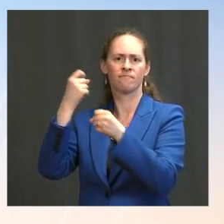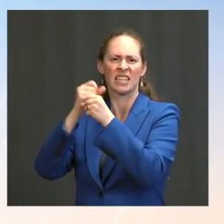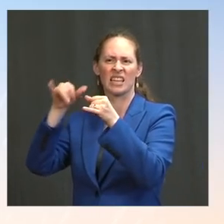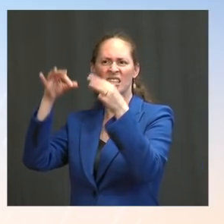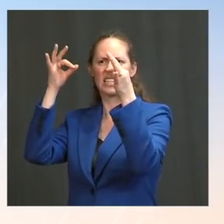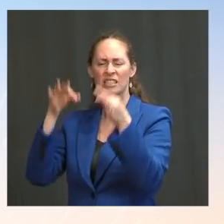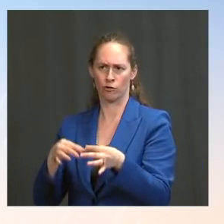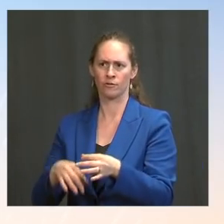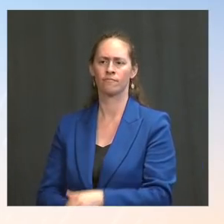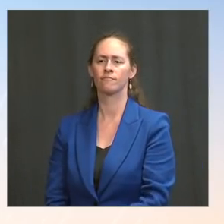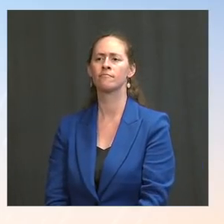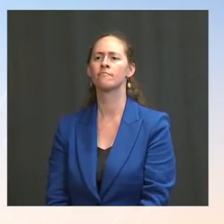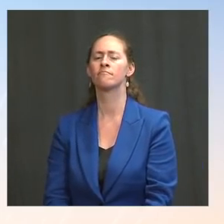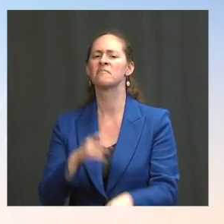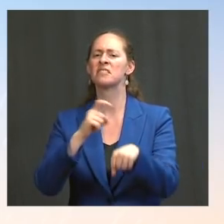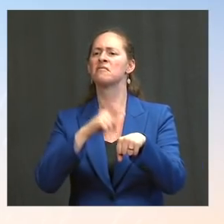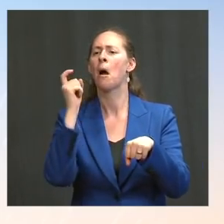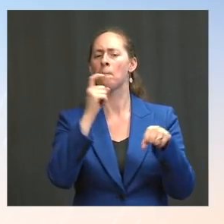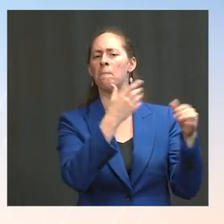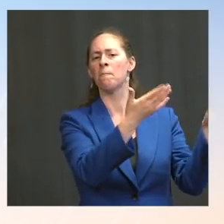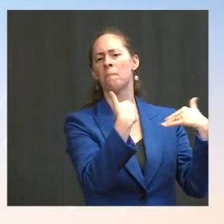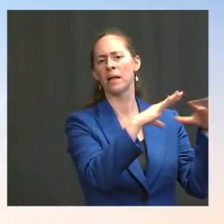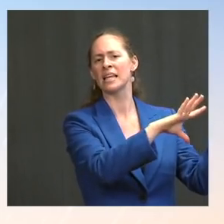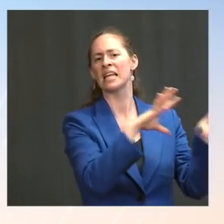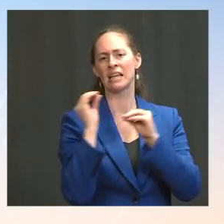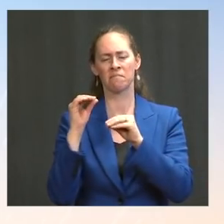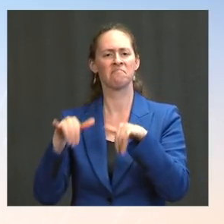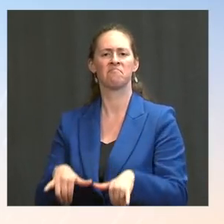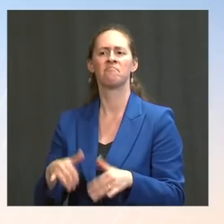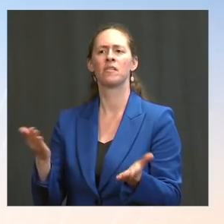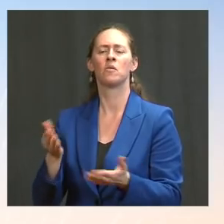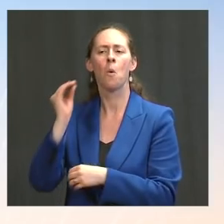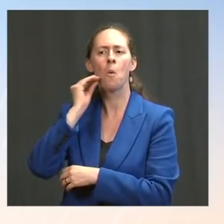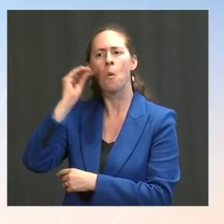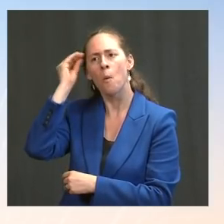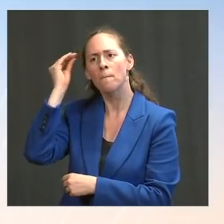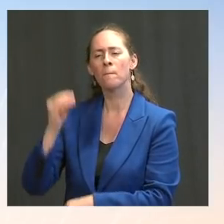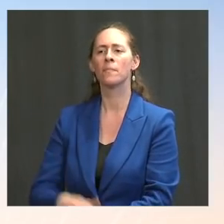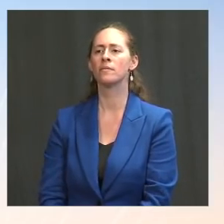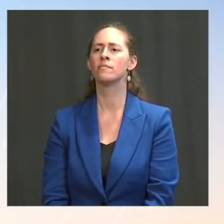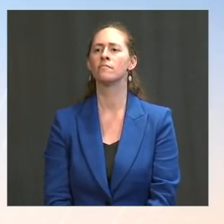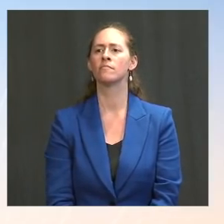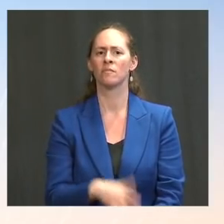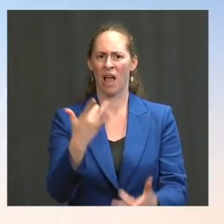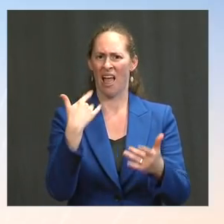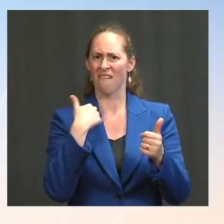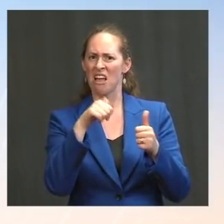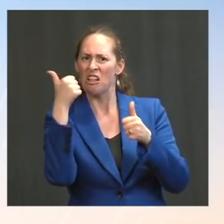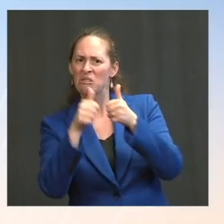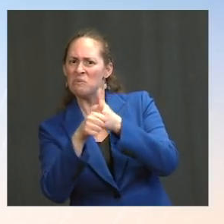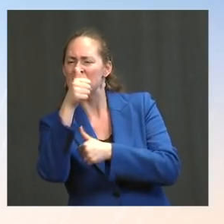When the May 1st deadline was set, that gave -- provided us a timeline in which the President had to make a decision